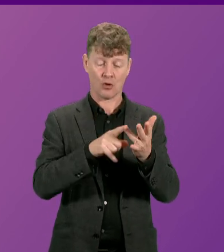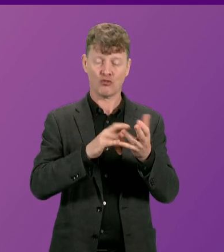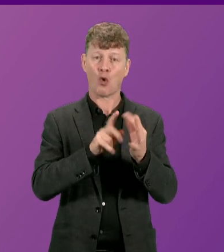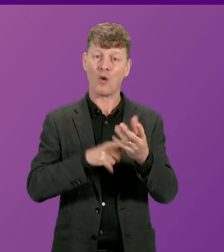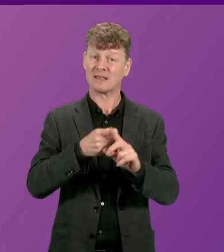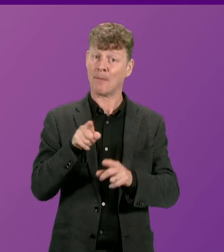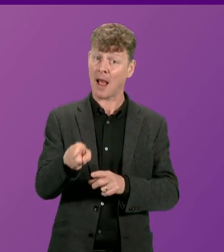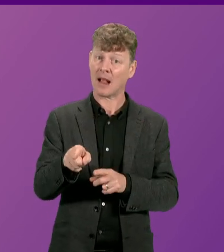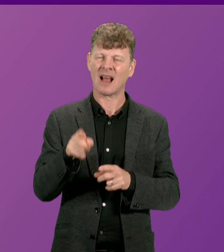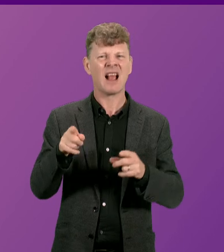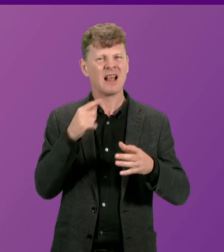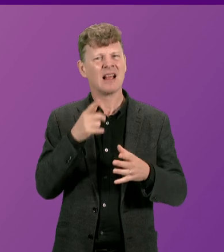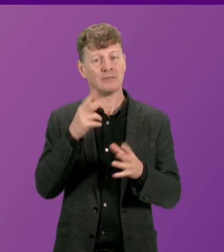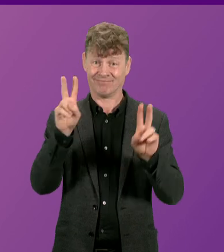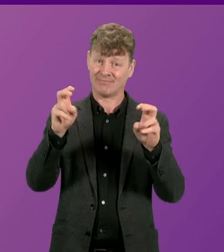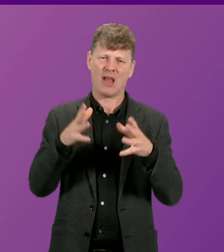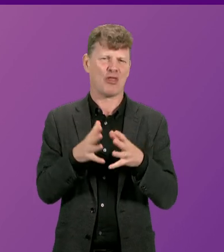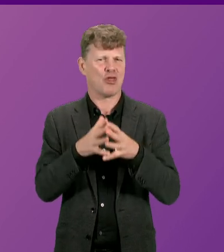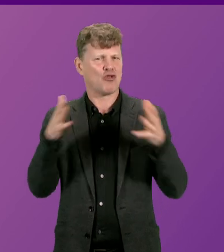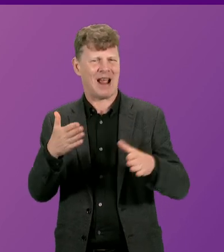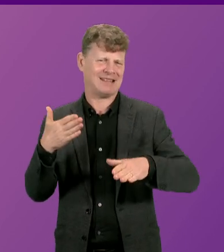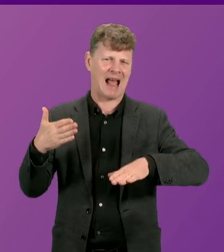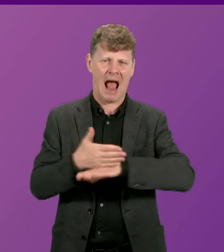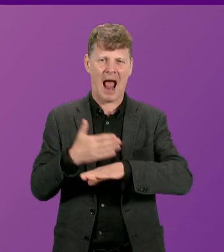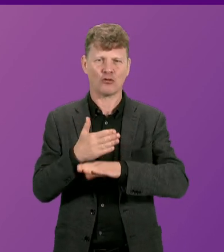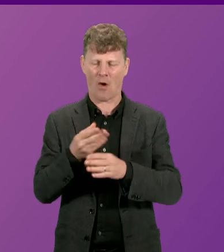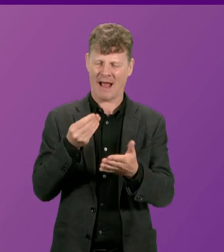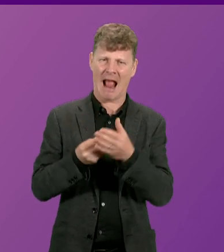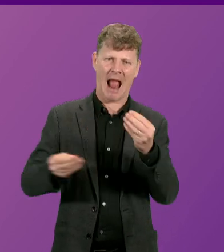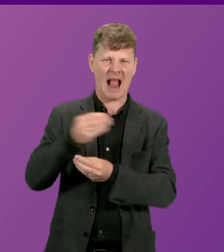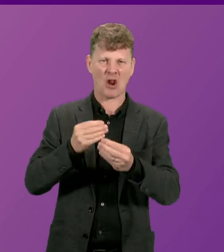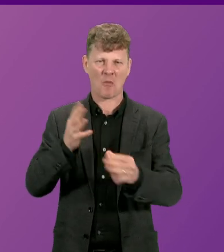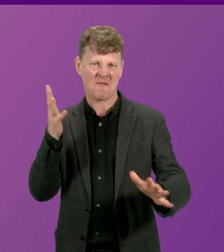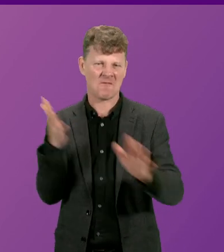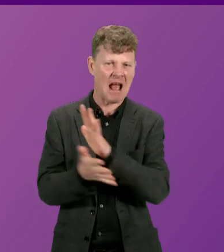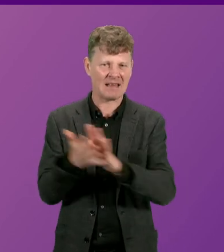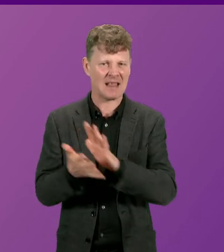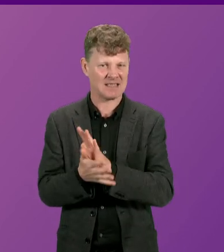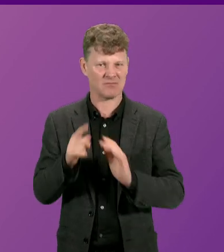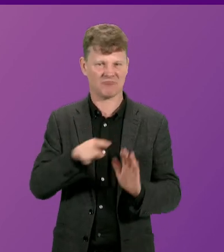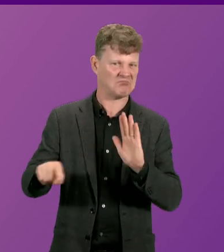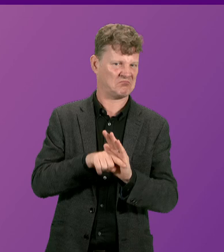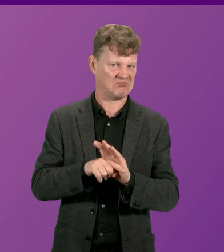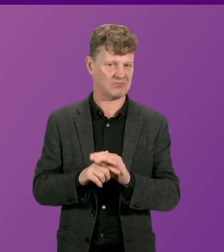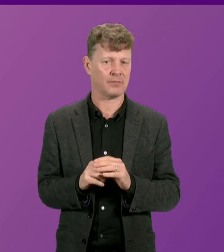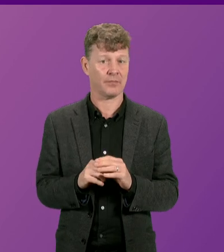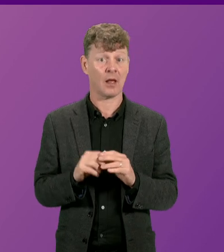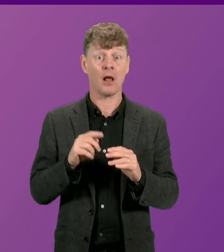“greatest act of environmental vandalism” in her lifetime. When the development was given the green light,